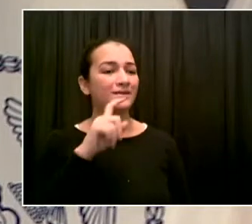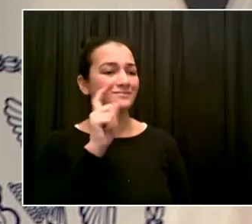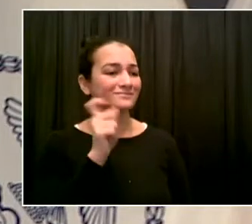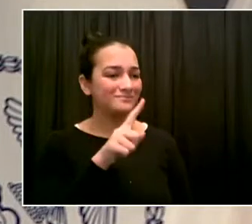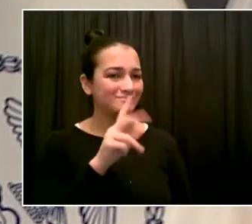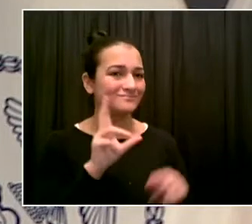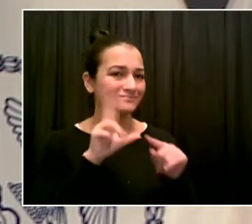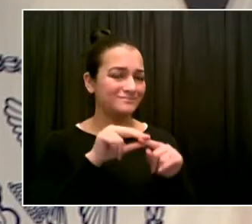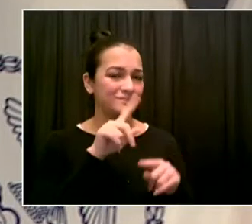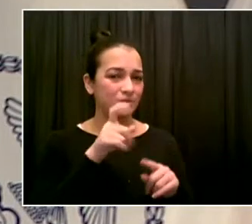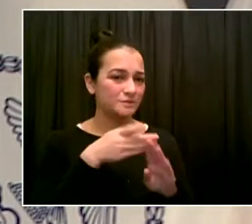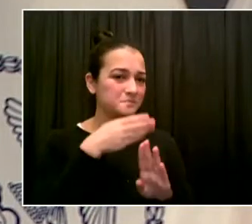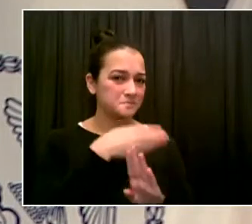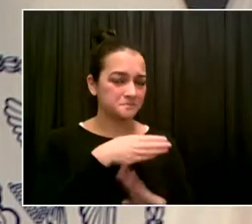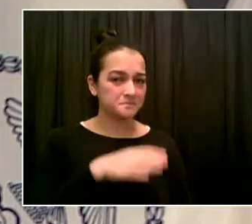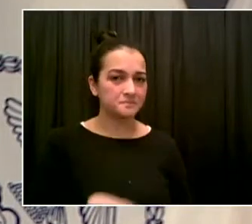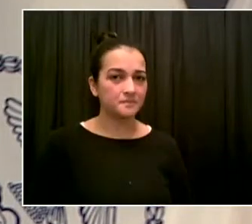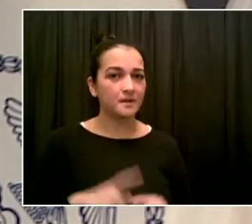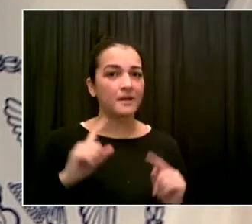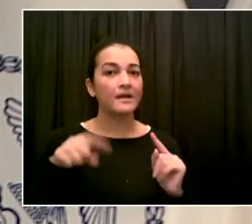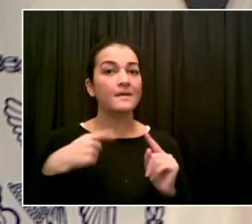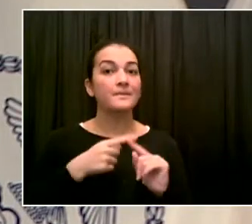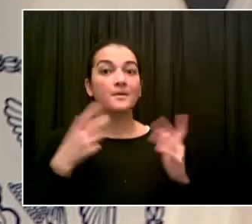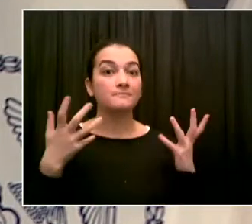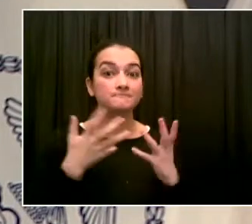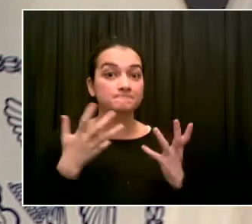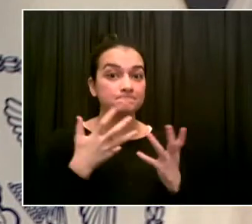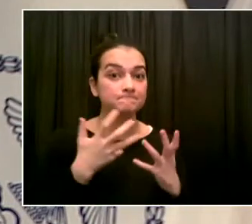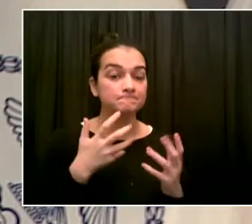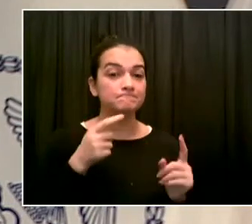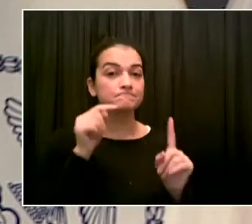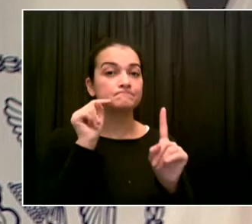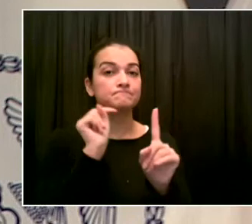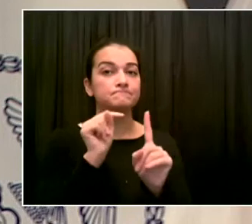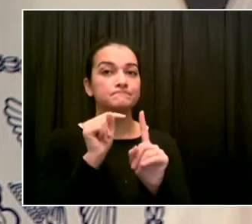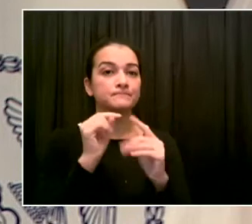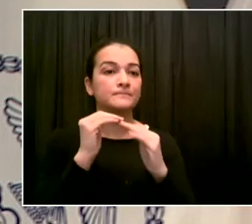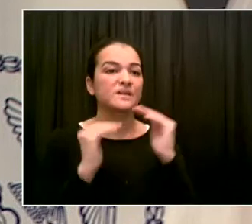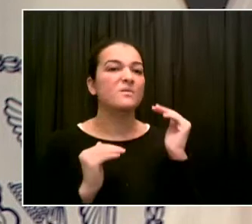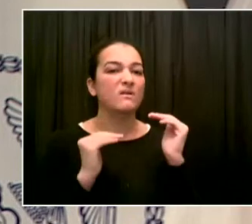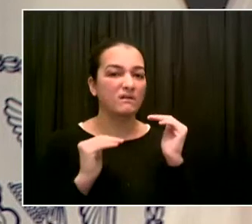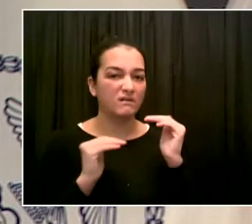I WANTED TO FOLLOW UP ON THE QUESTION ABOUT WHAT YOU HAVE